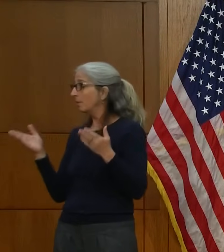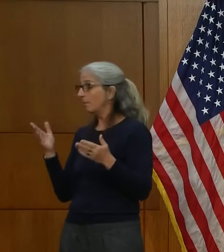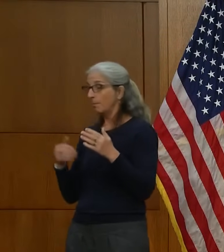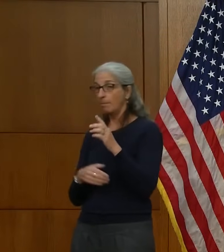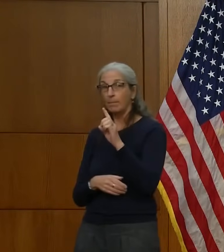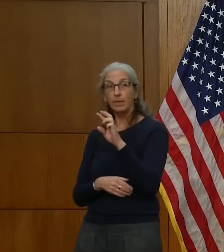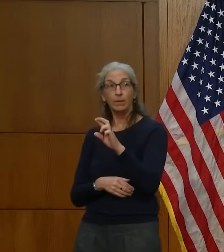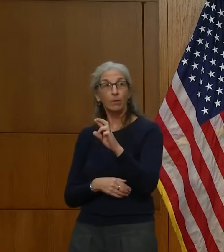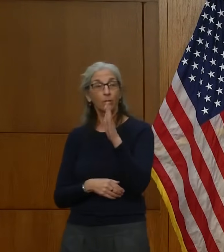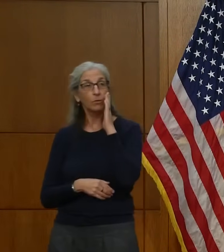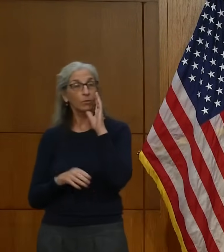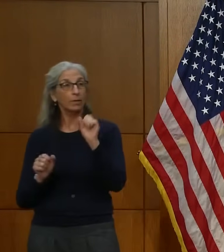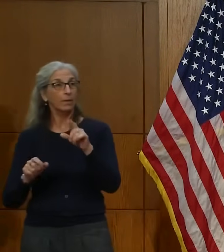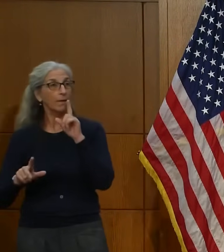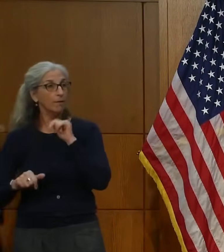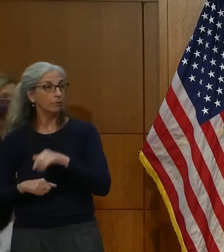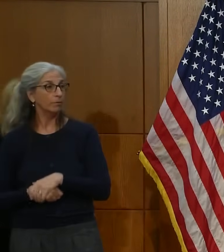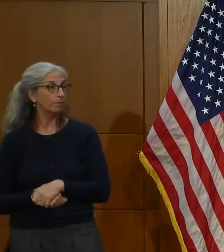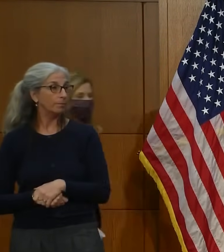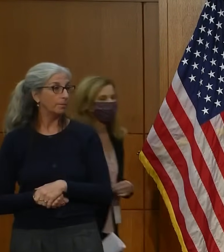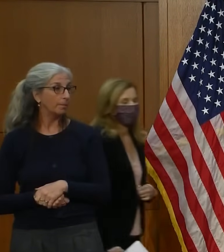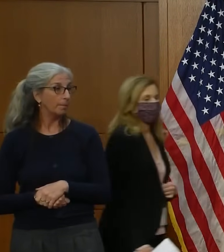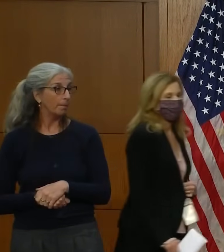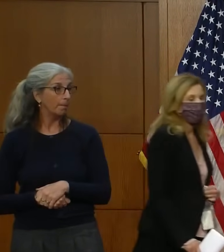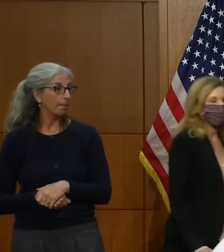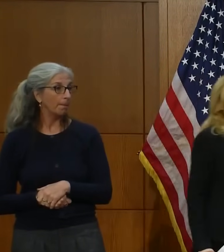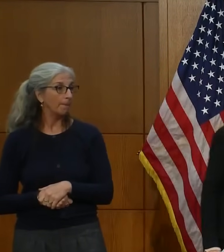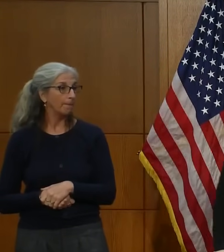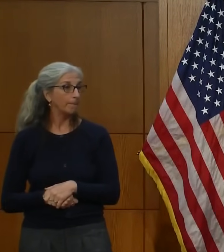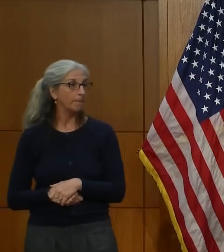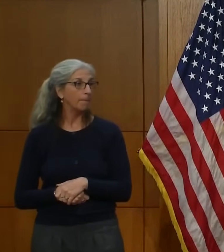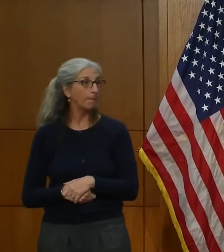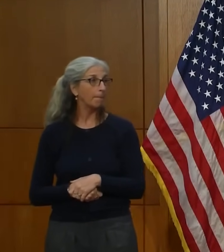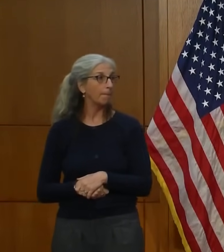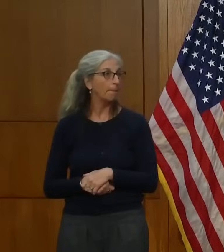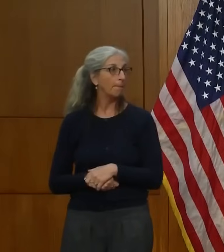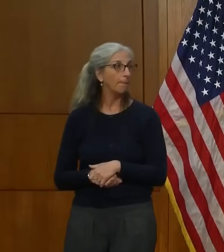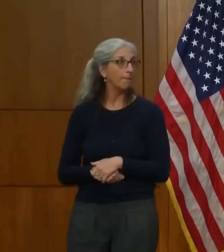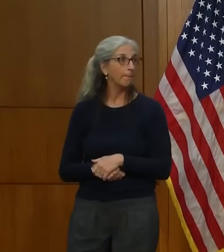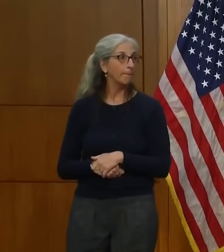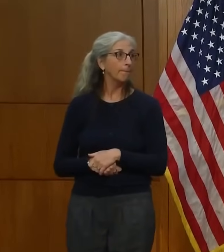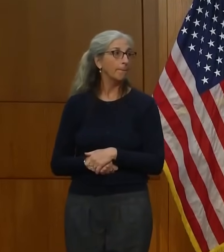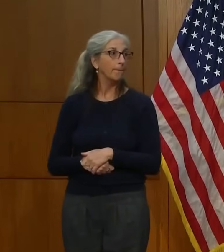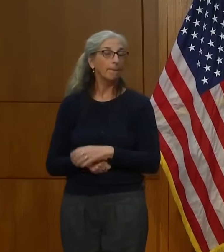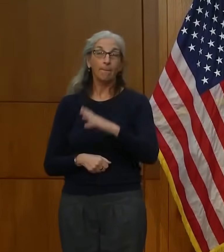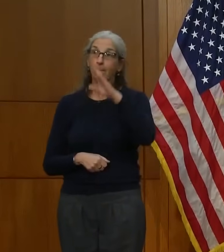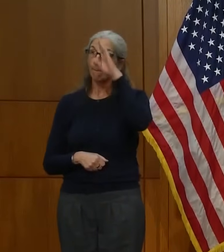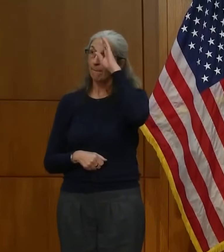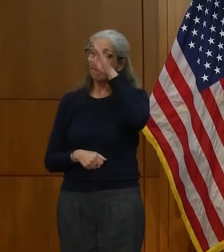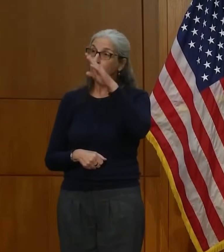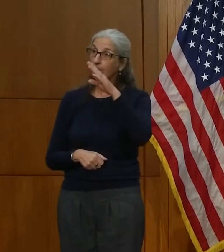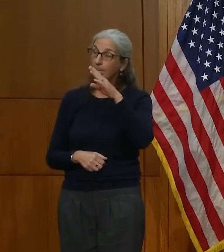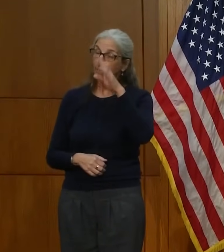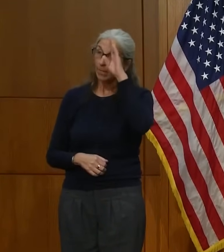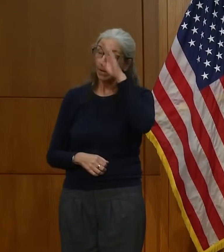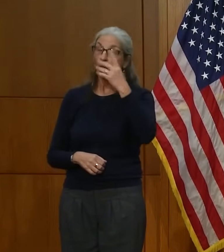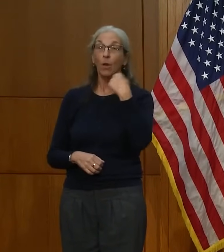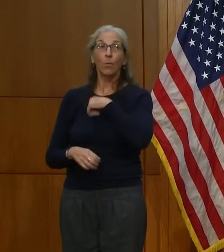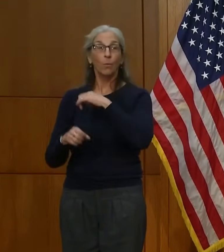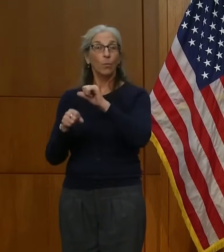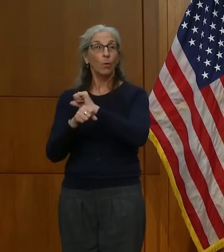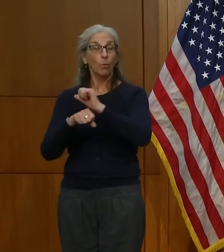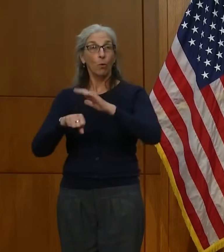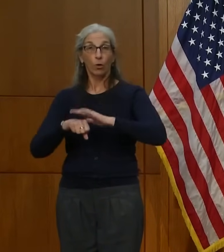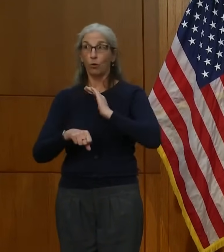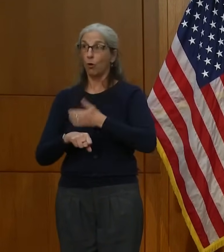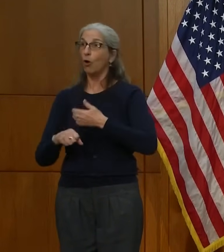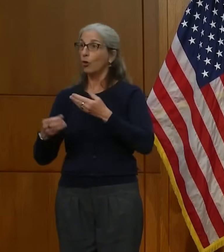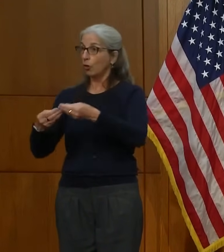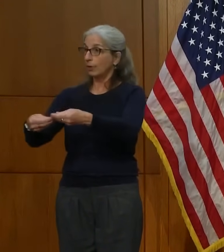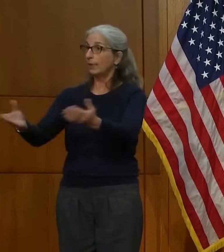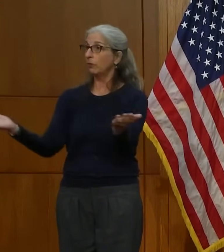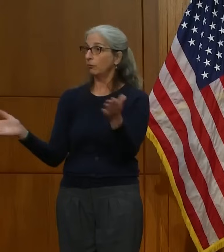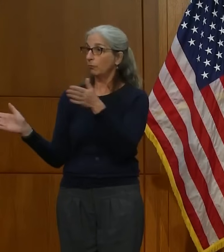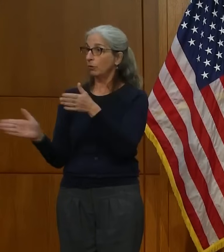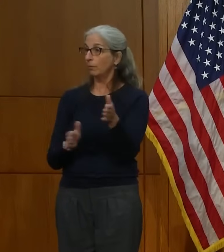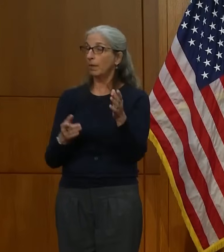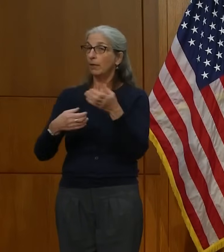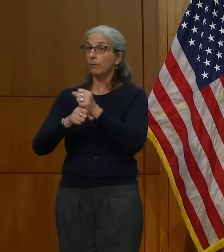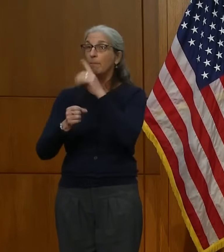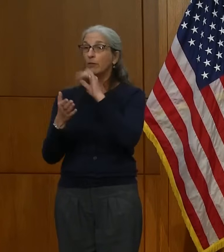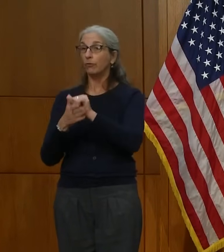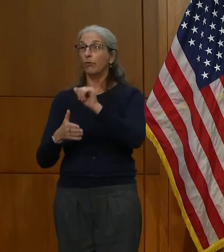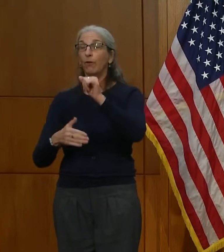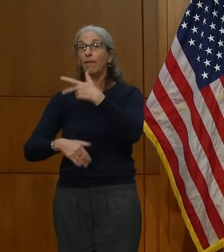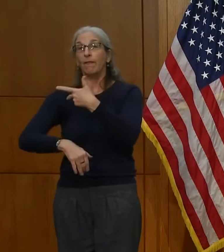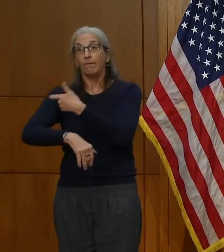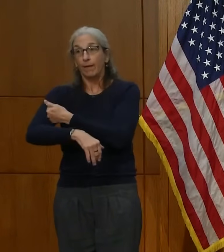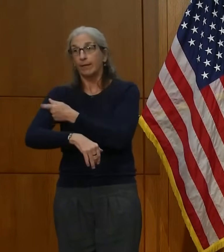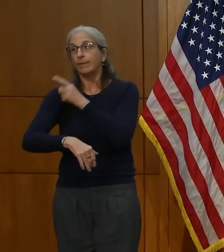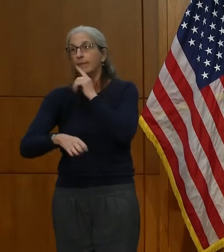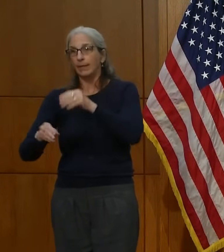THE FIRST PART OF THE QUESTION